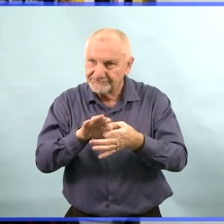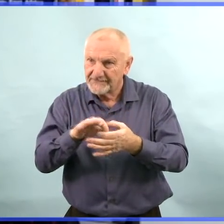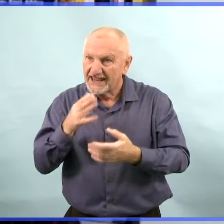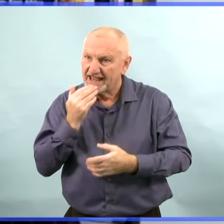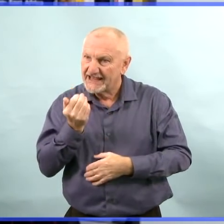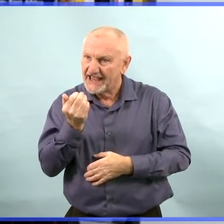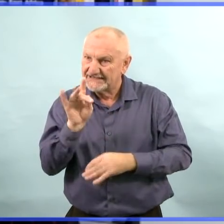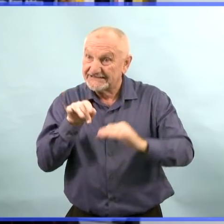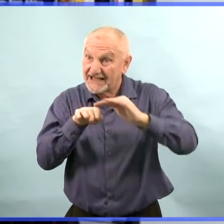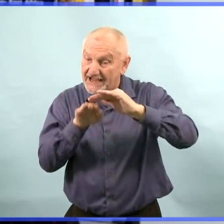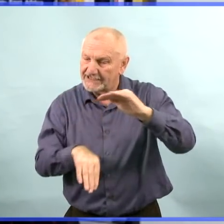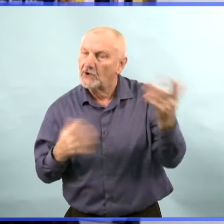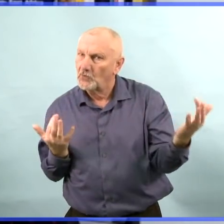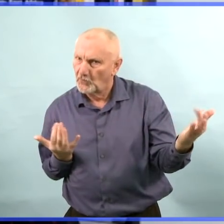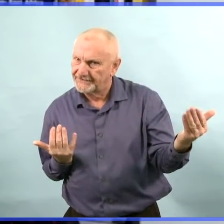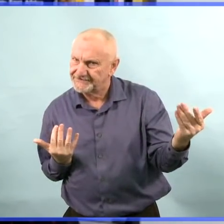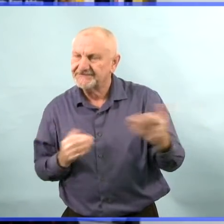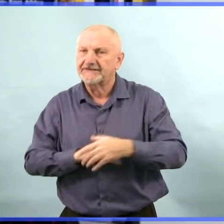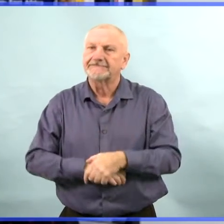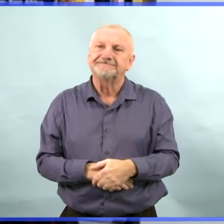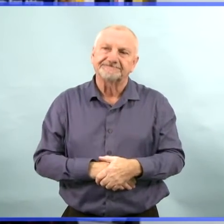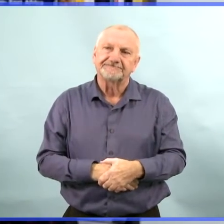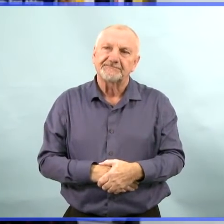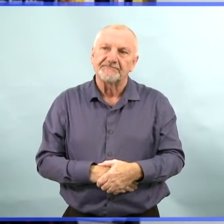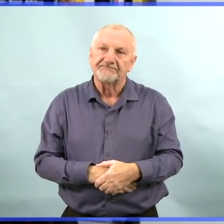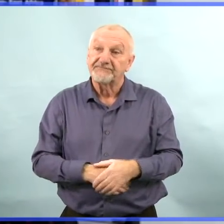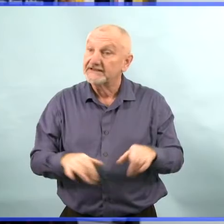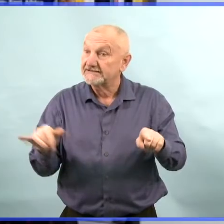this also applies to indigenous children including those living on reserve